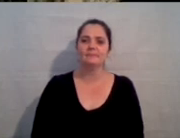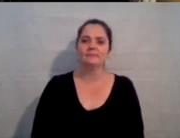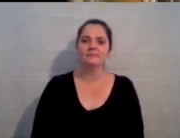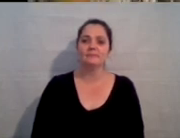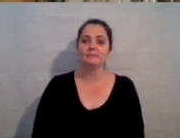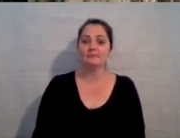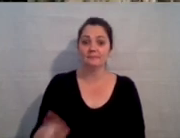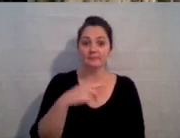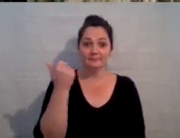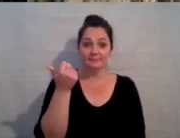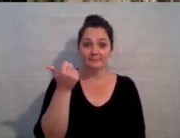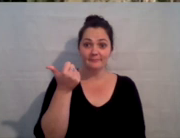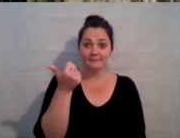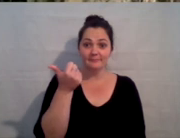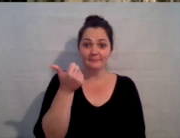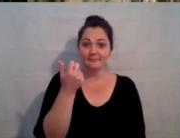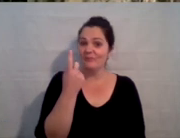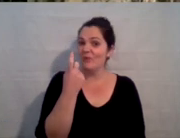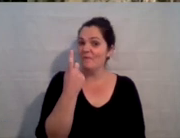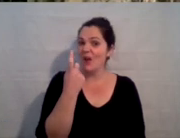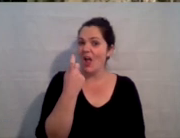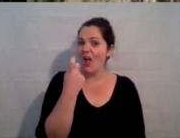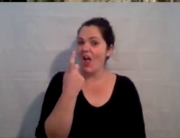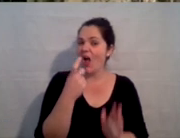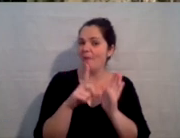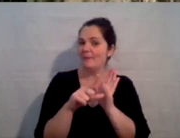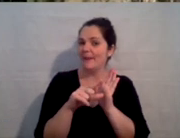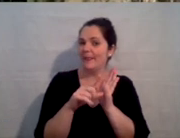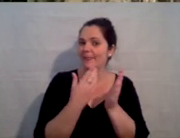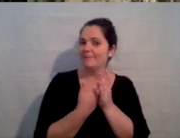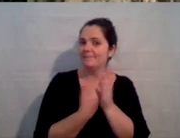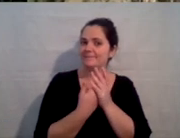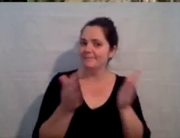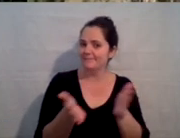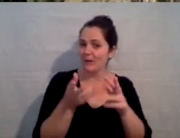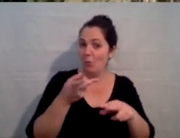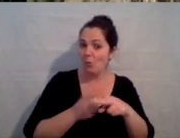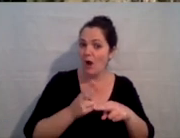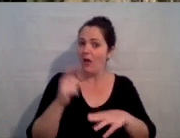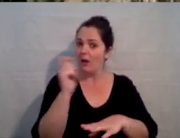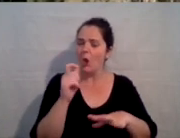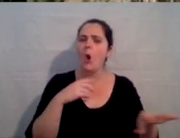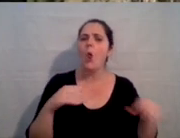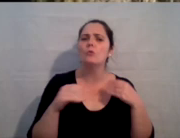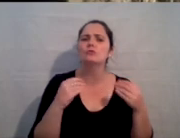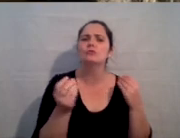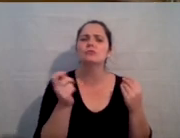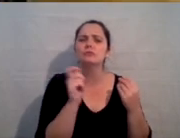Another minute. Keep it quick, keep it loose. Final minute.